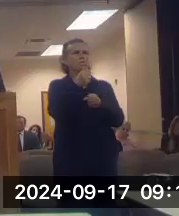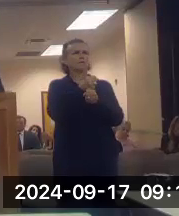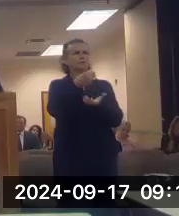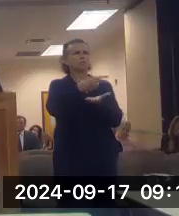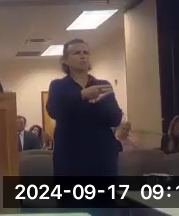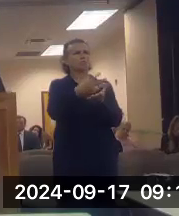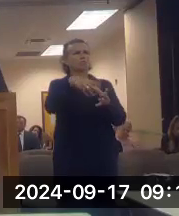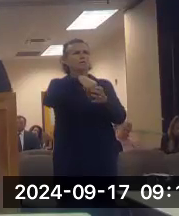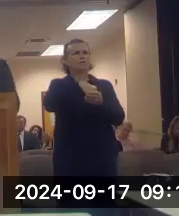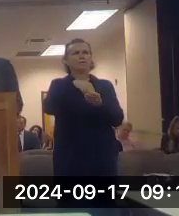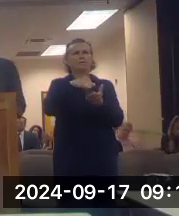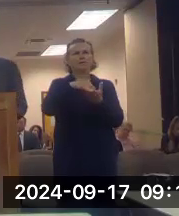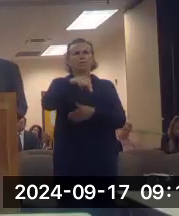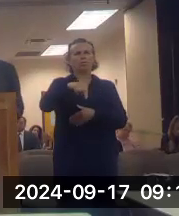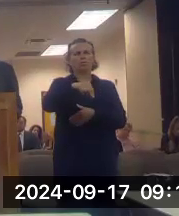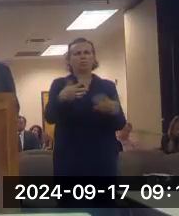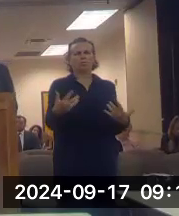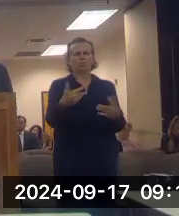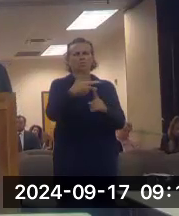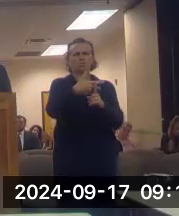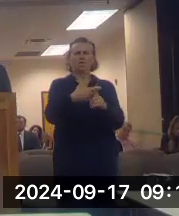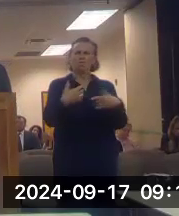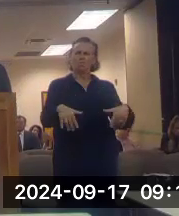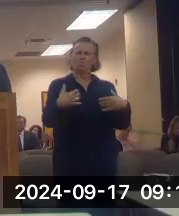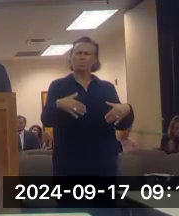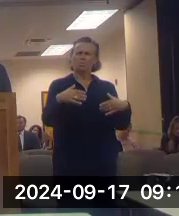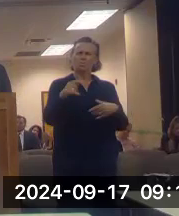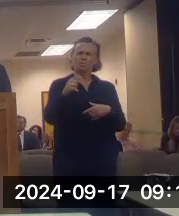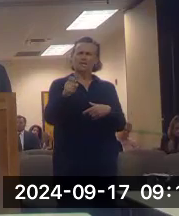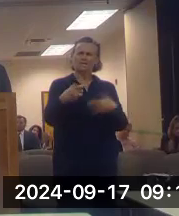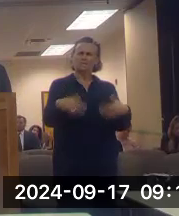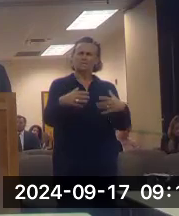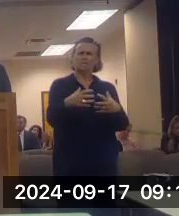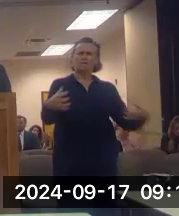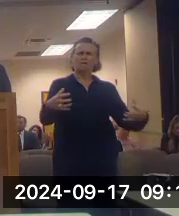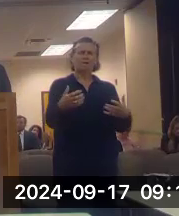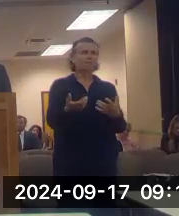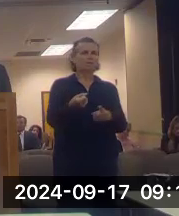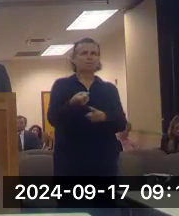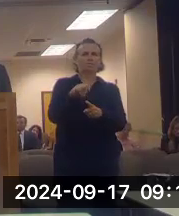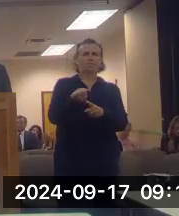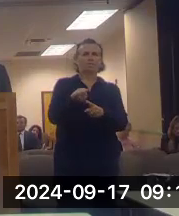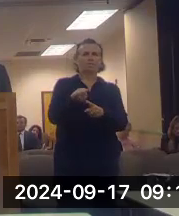Reginald Parson: within that quarter. That's a fairly substantial tax hit Reginald Parson: based on luck. So for 2020,